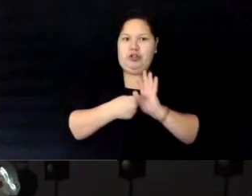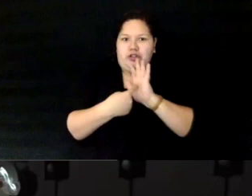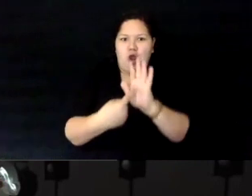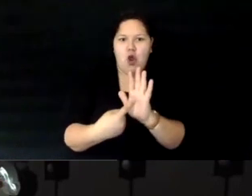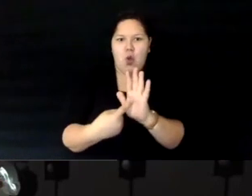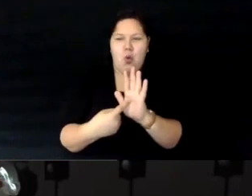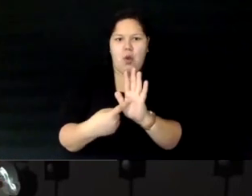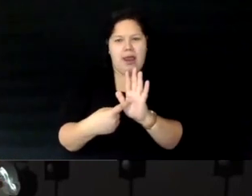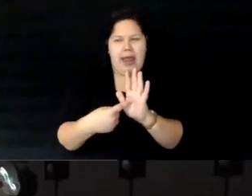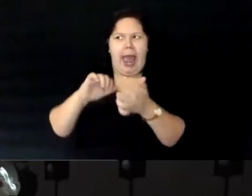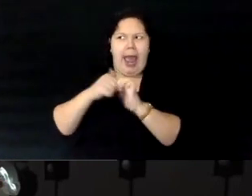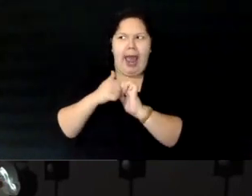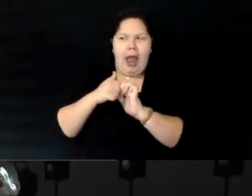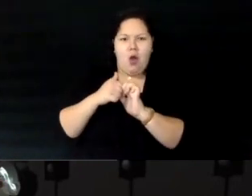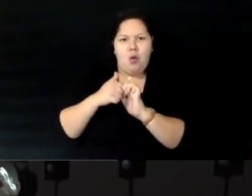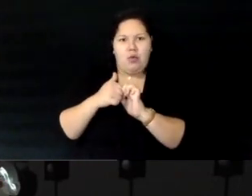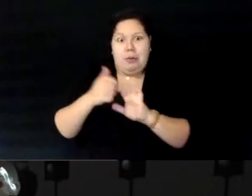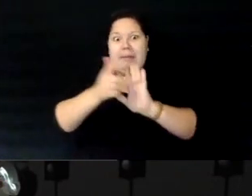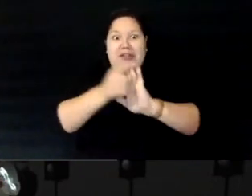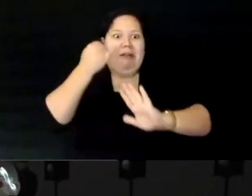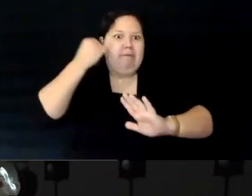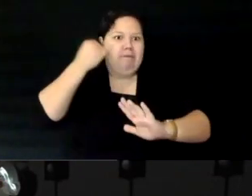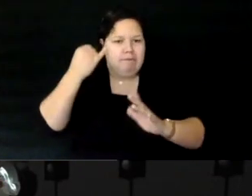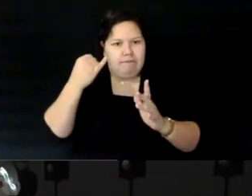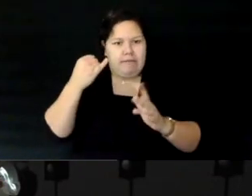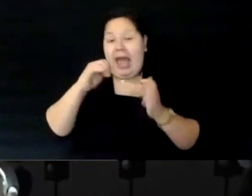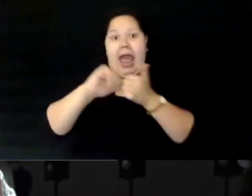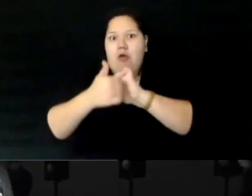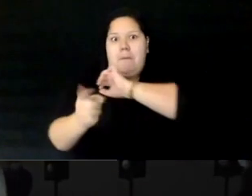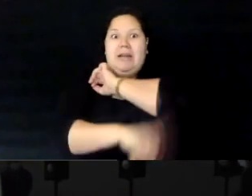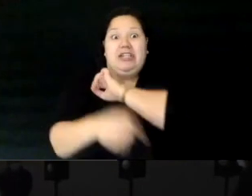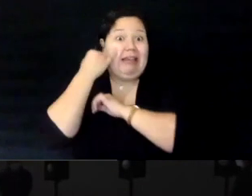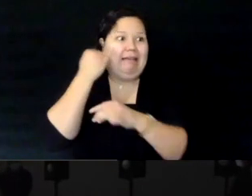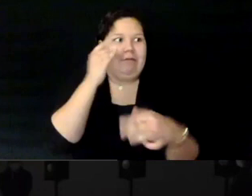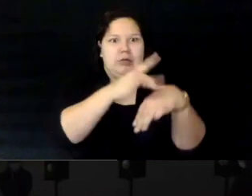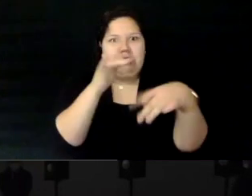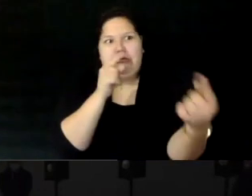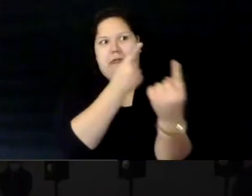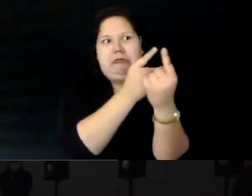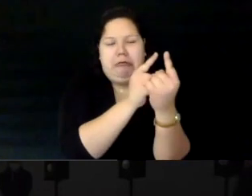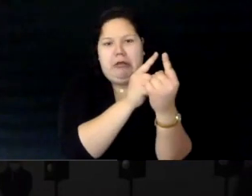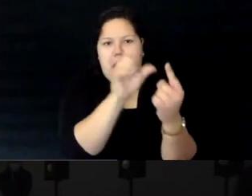what surveillance would look like. And as mentioned before, the audio system,